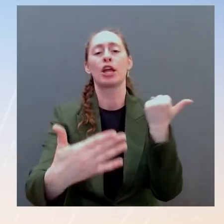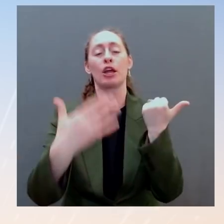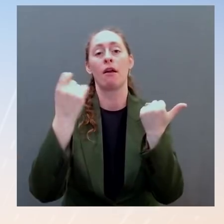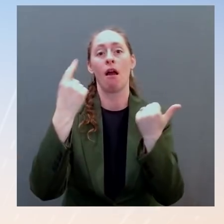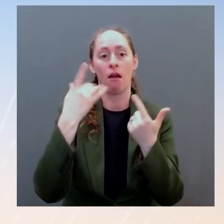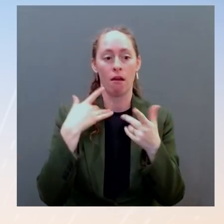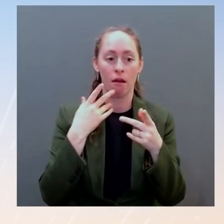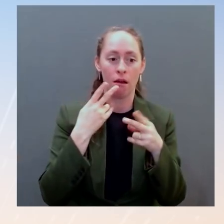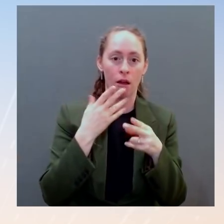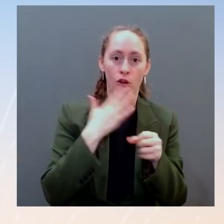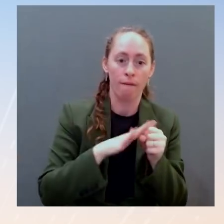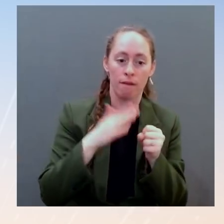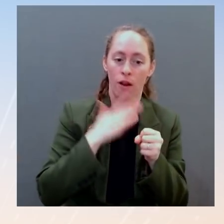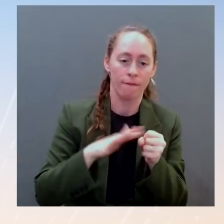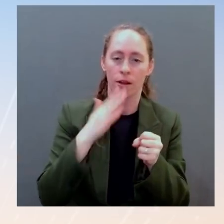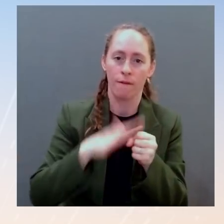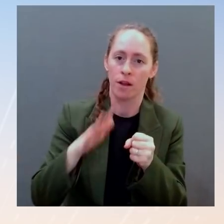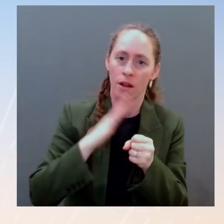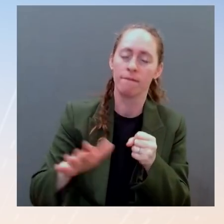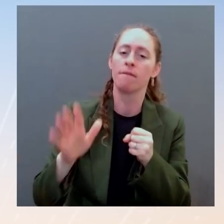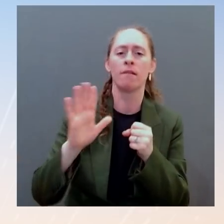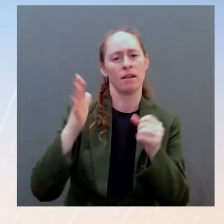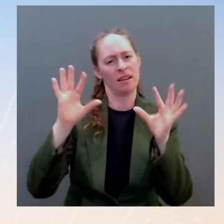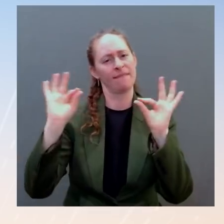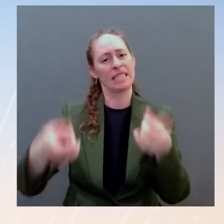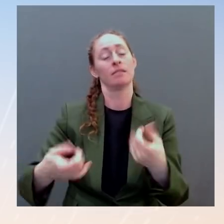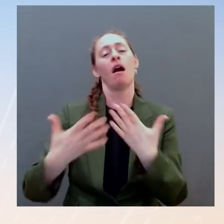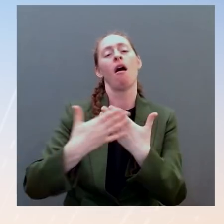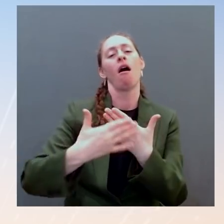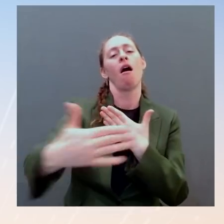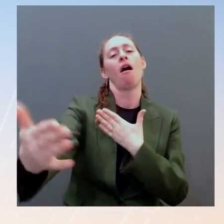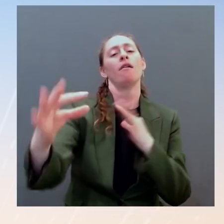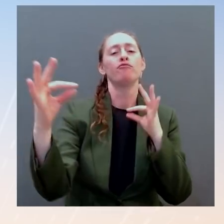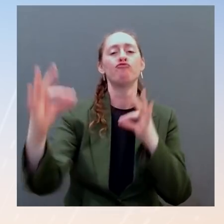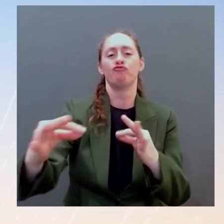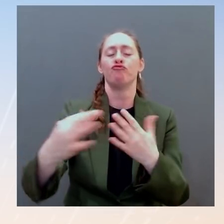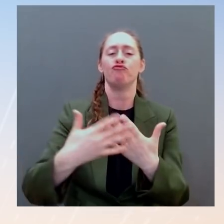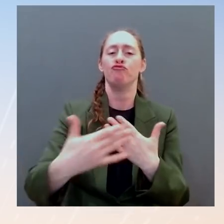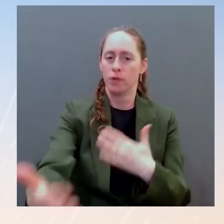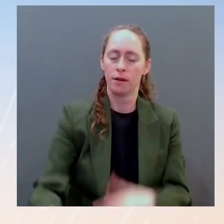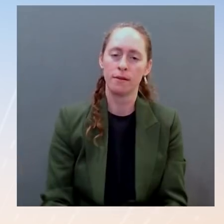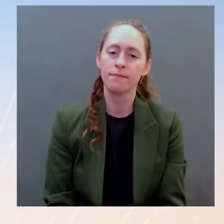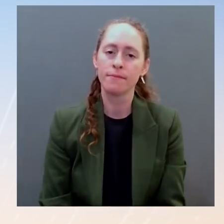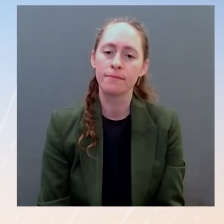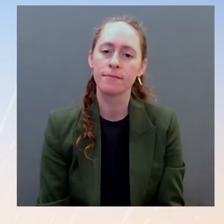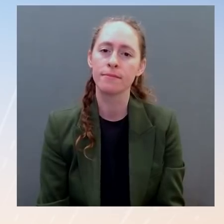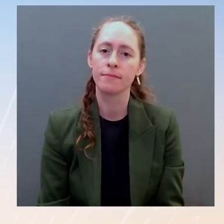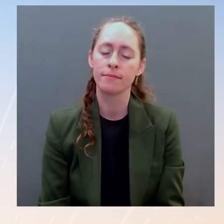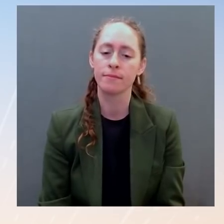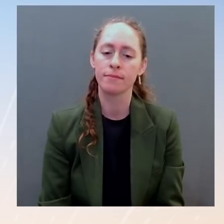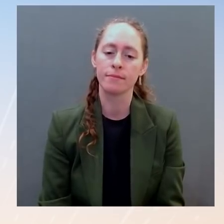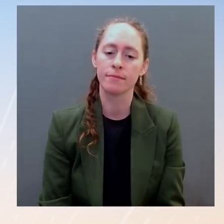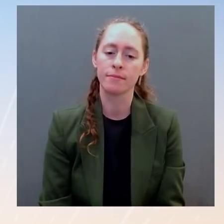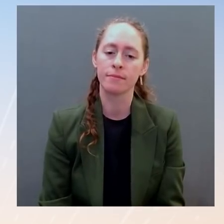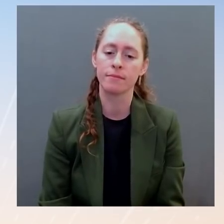we can take, but he'll, I think, continue to discuss legislative actions as well. The Press: And then, secondly, you had mentioned this at the top --